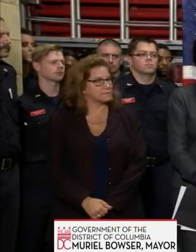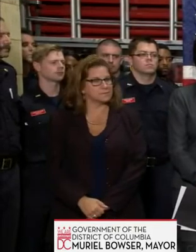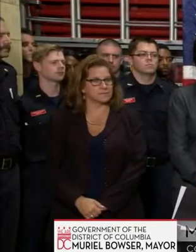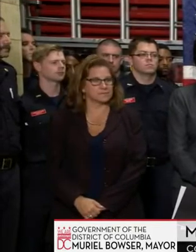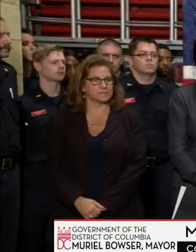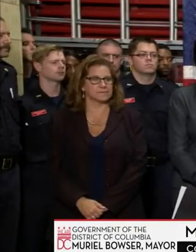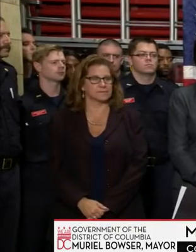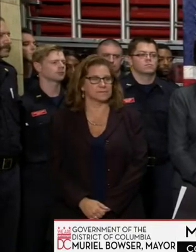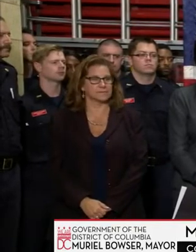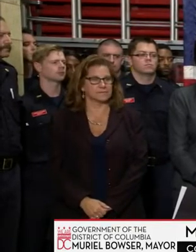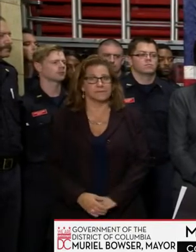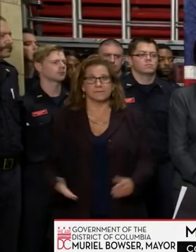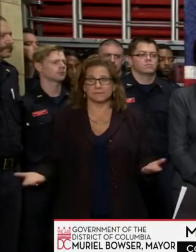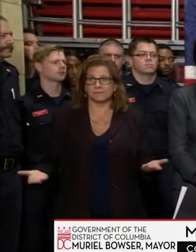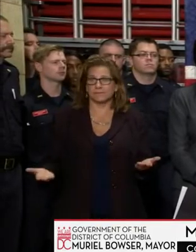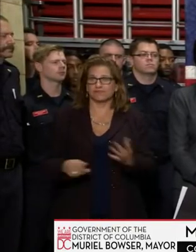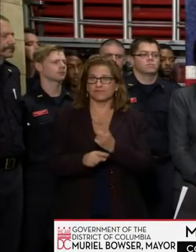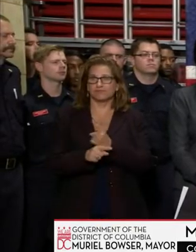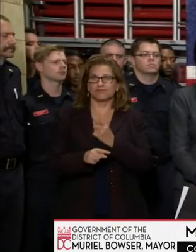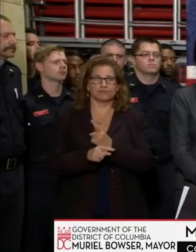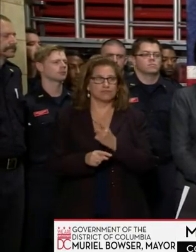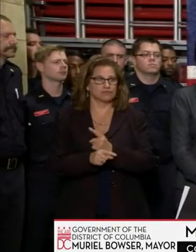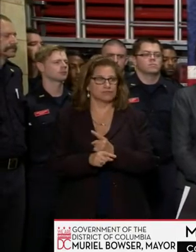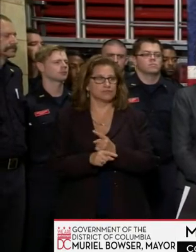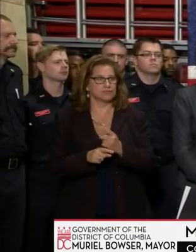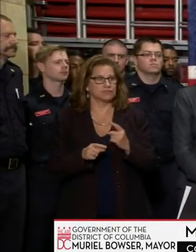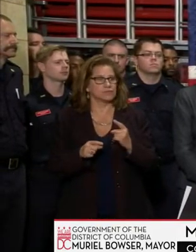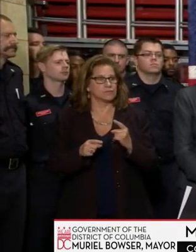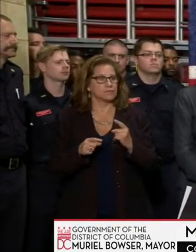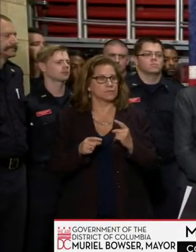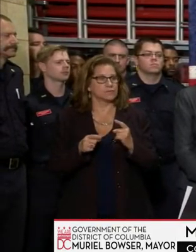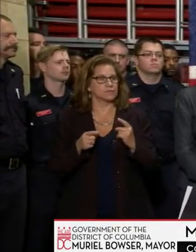RESOLUTION SHOULD BE READ IN ITS ENTIRETY BECAUSE OF THE NATURE